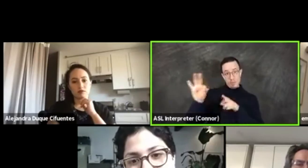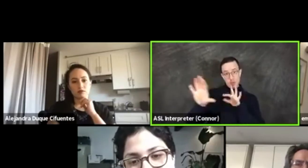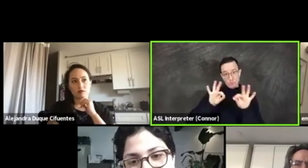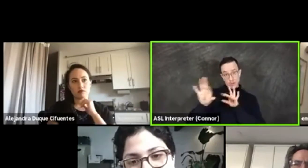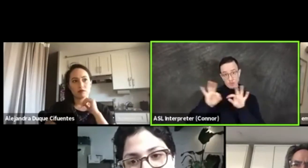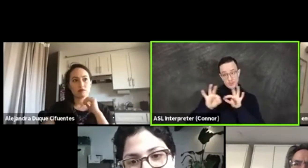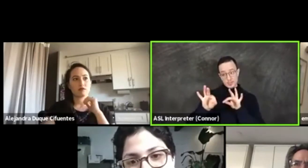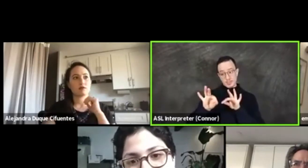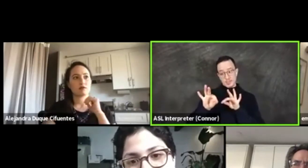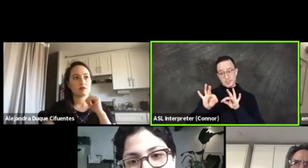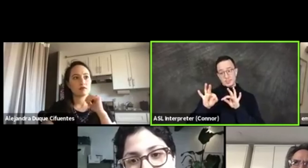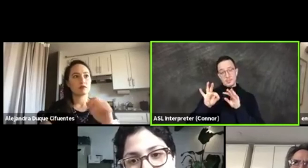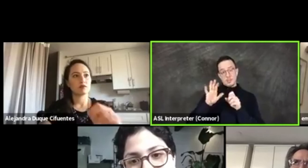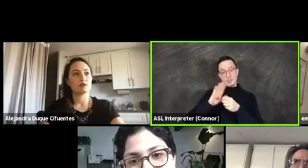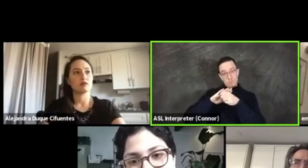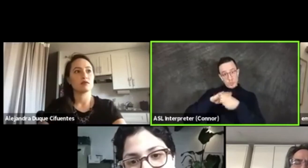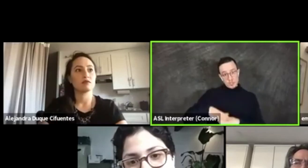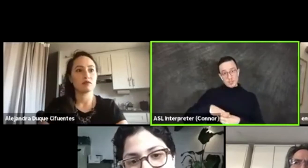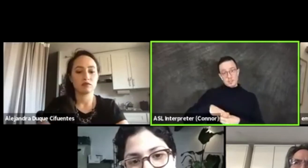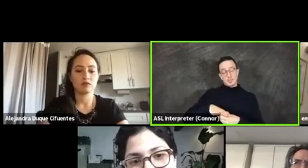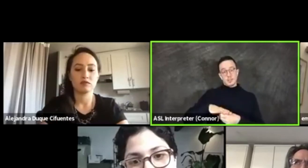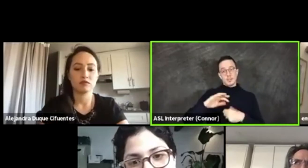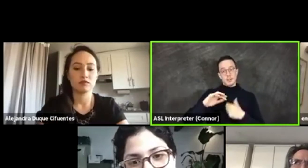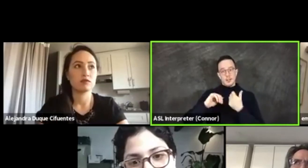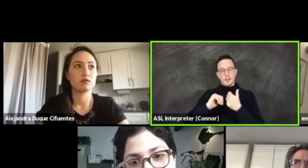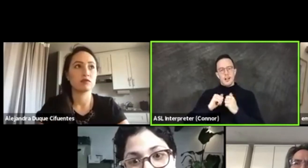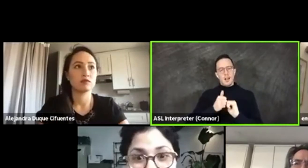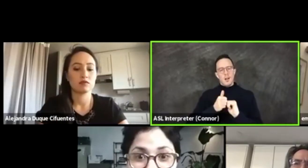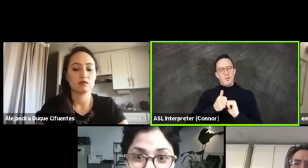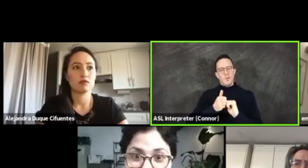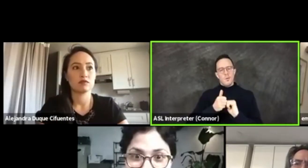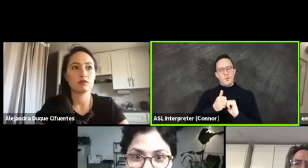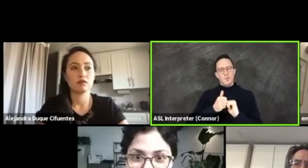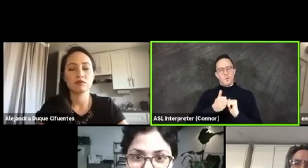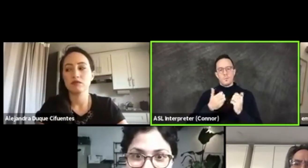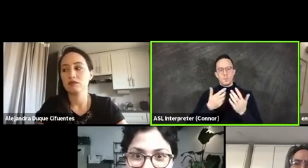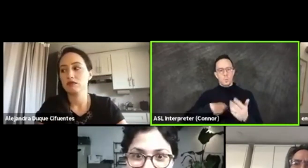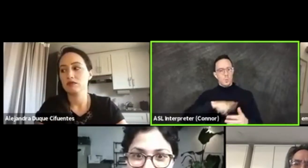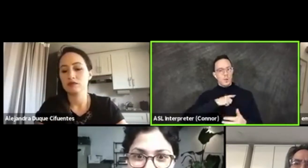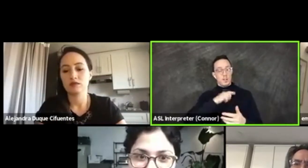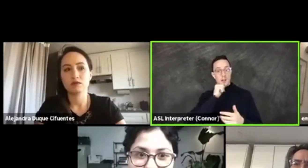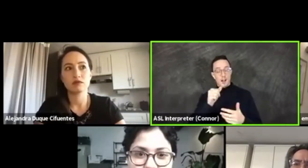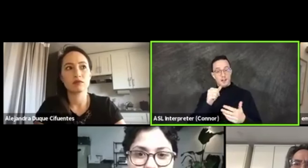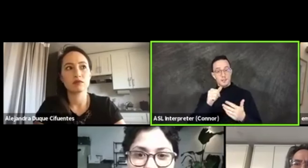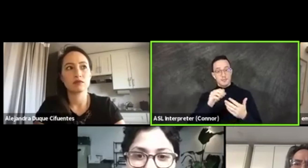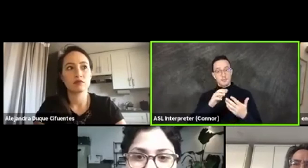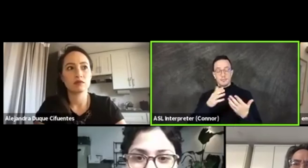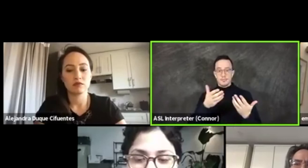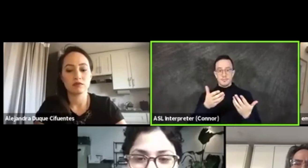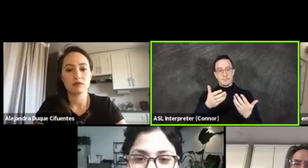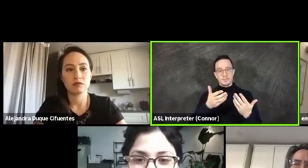OPPRESSION -- IN WHAT WAYS, CAN WE NOT, INDIGENIZE IT, WHICH IS, YOU KNOW, I THINK, EXACTLY WHAT